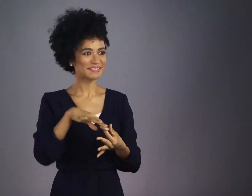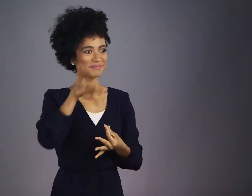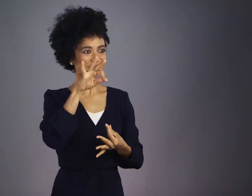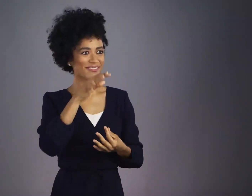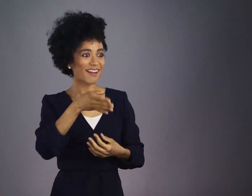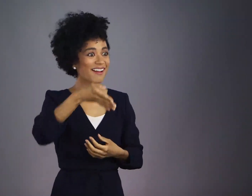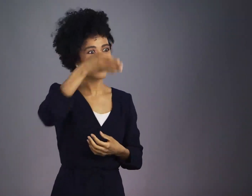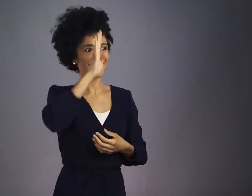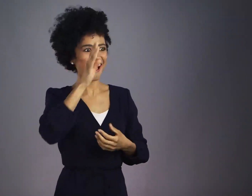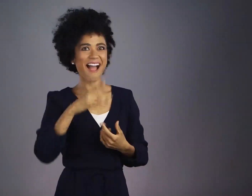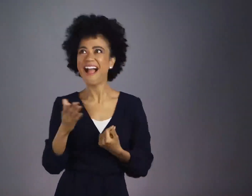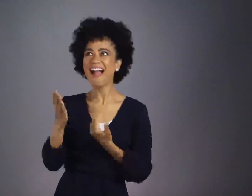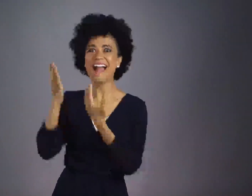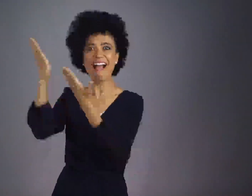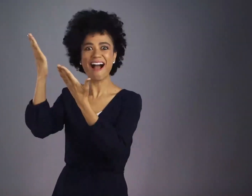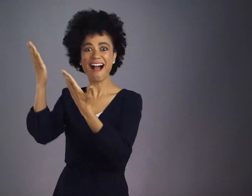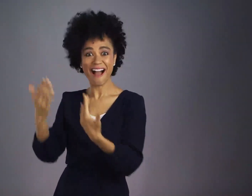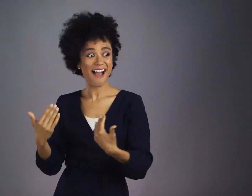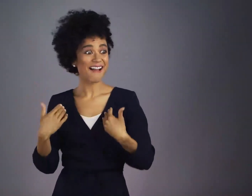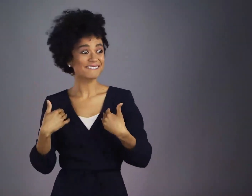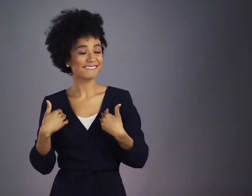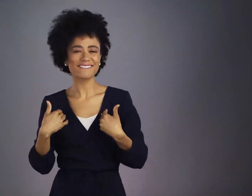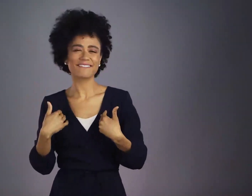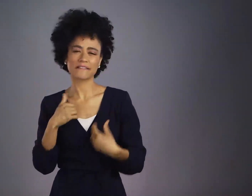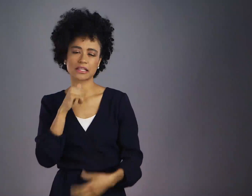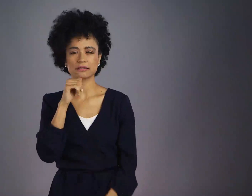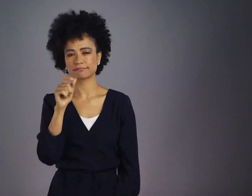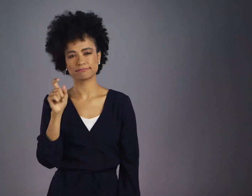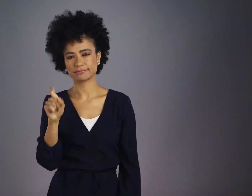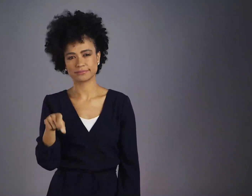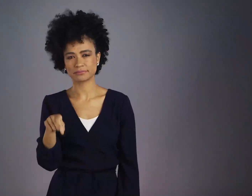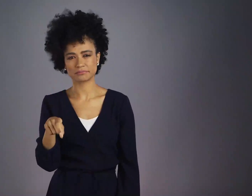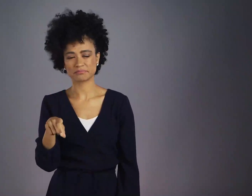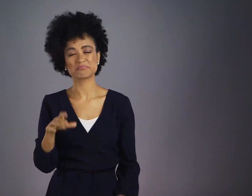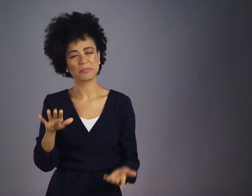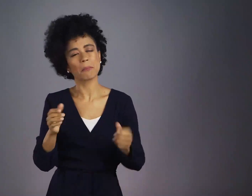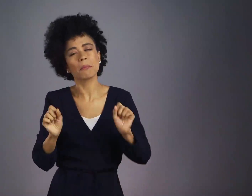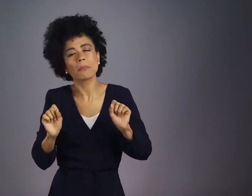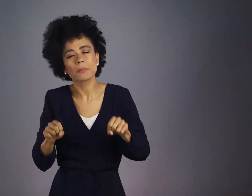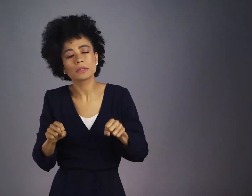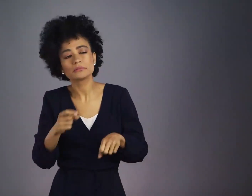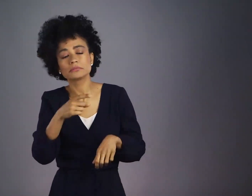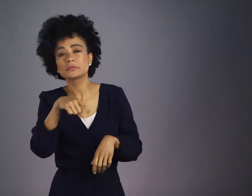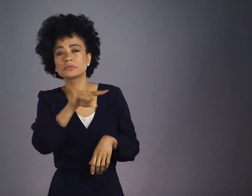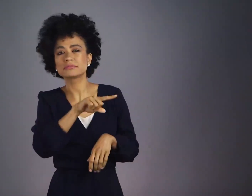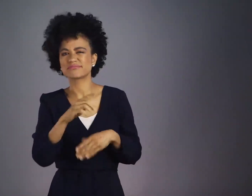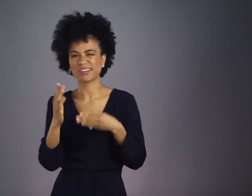the spiritual feature on our ﬁrst approach. We might prejudice them.